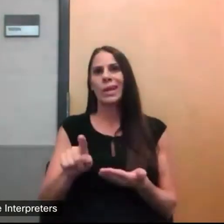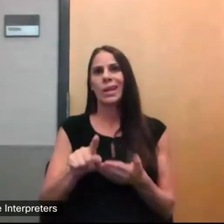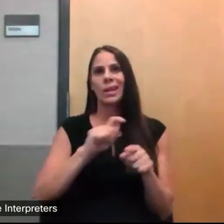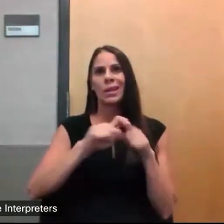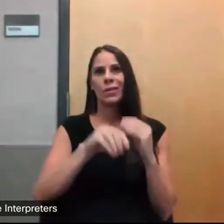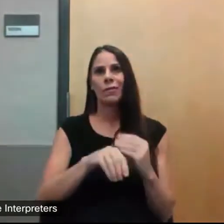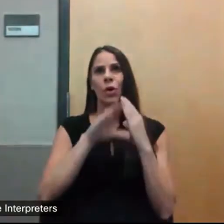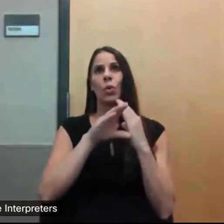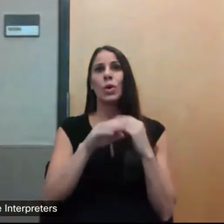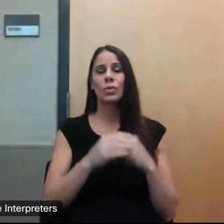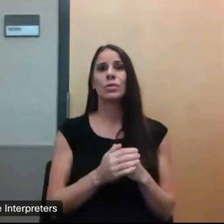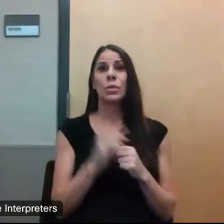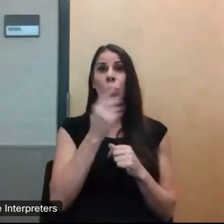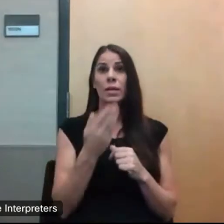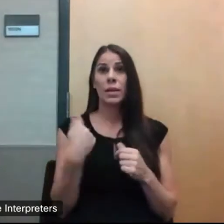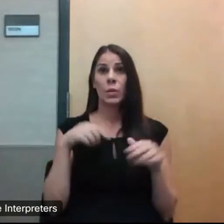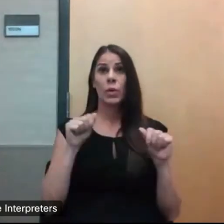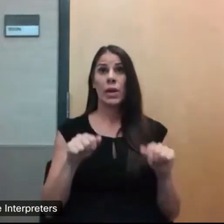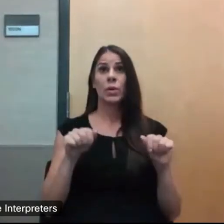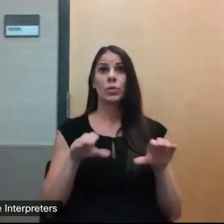thing that we were able to do. And so we did this for people across the state